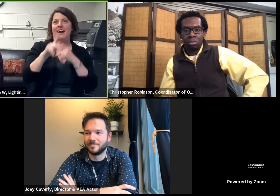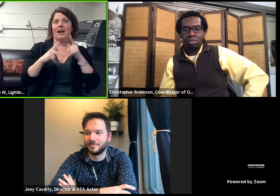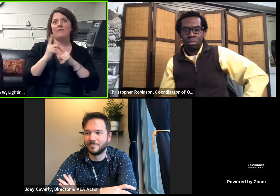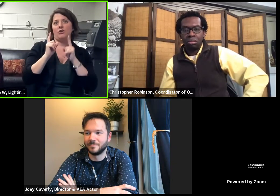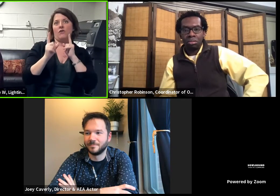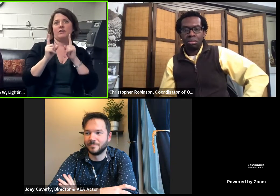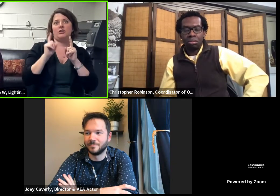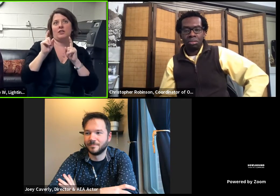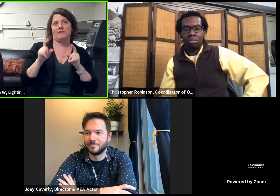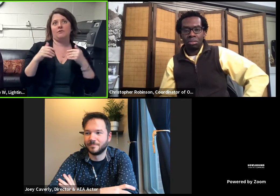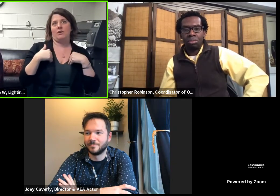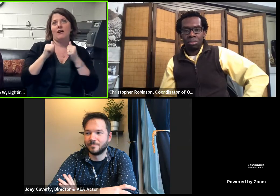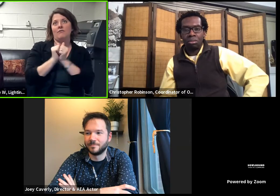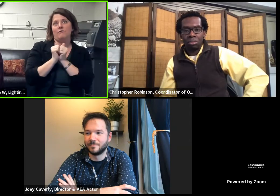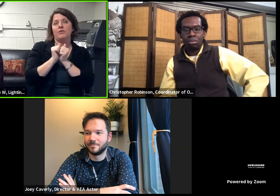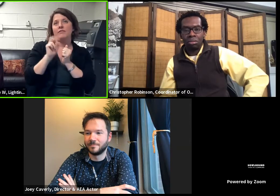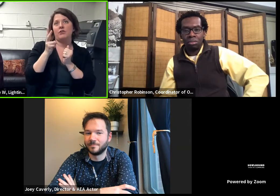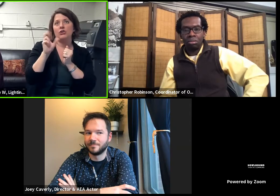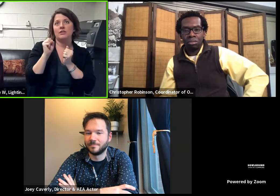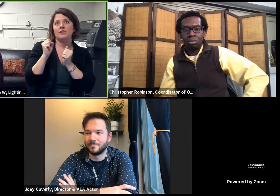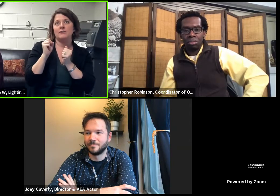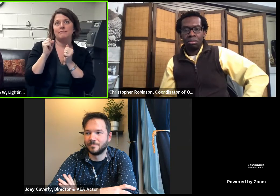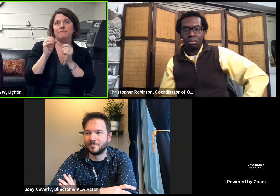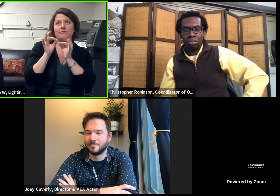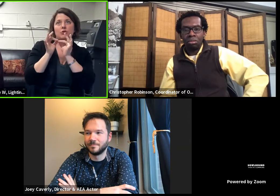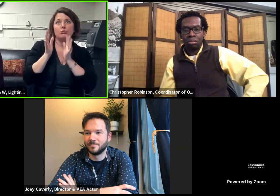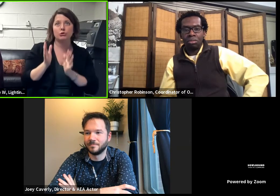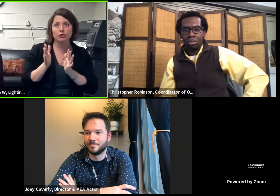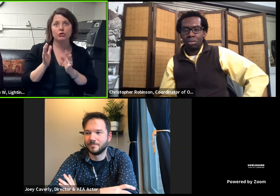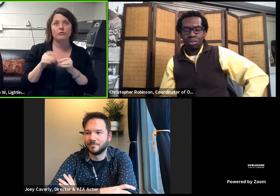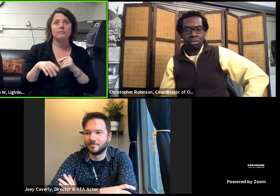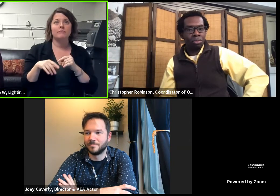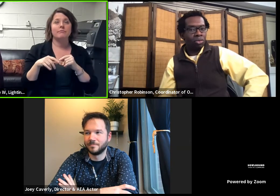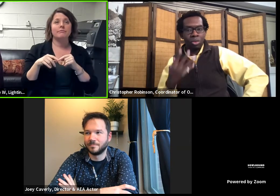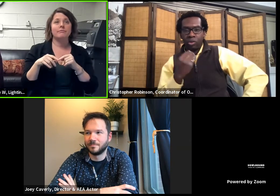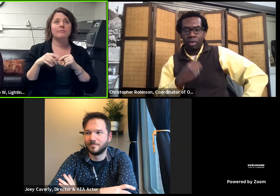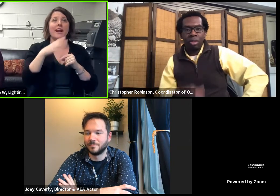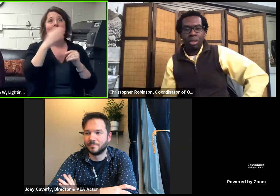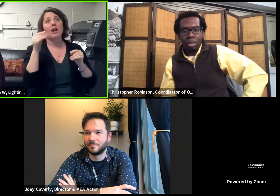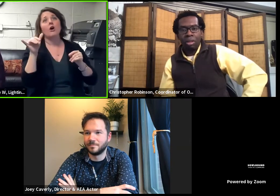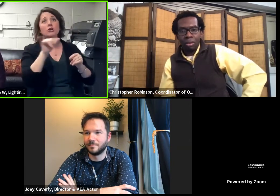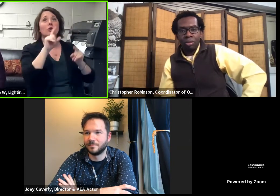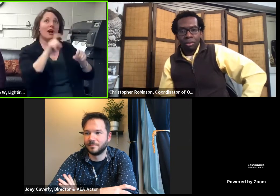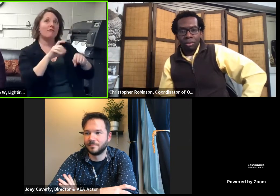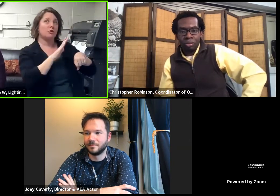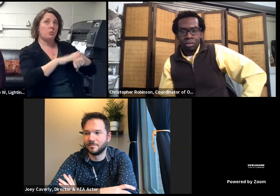Like, you know, kind of having that conversation with the VRS interpreter ahead of time.